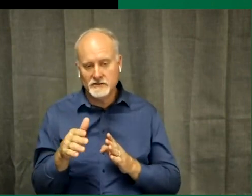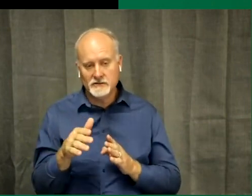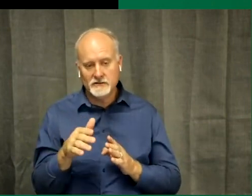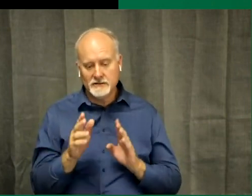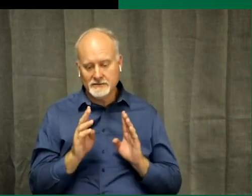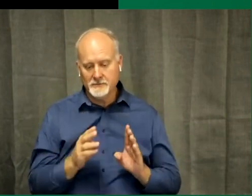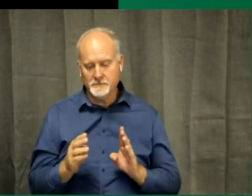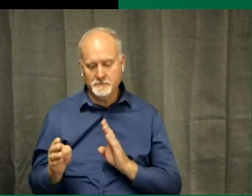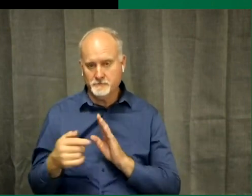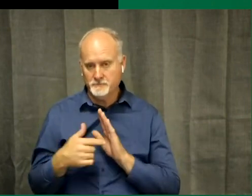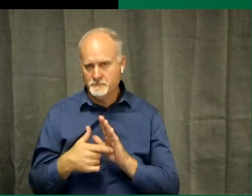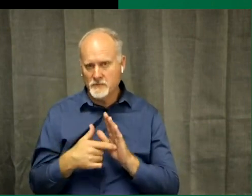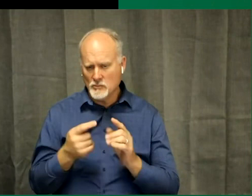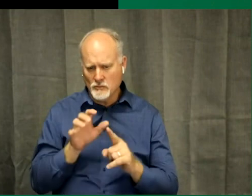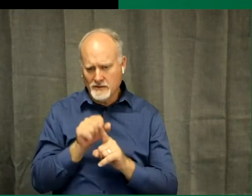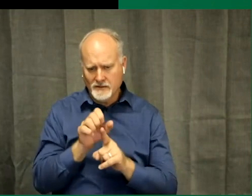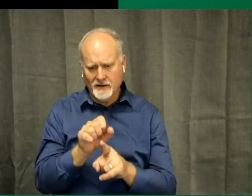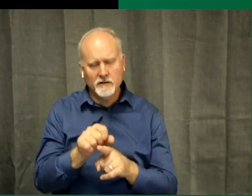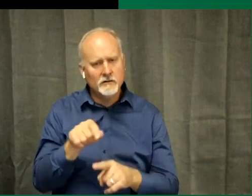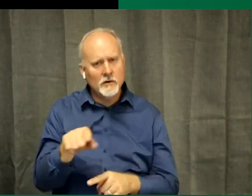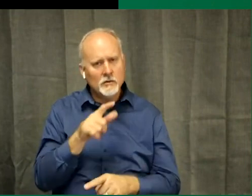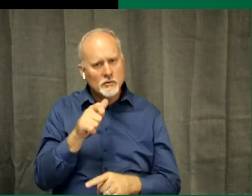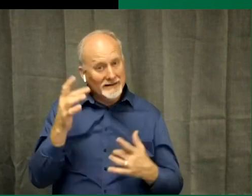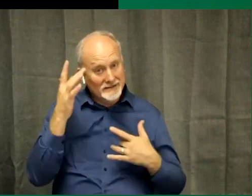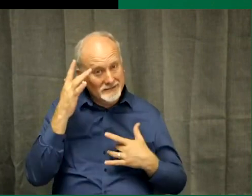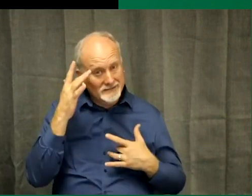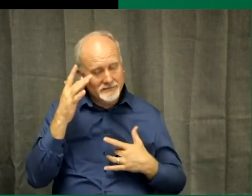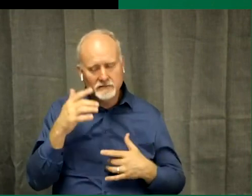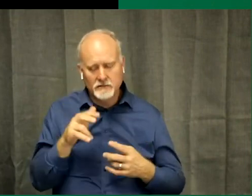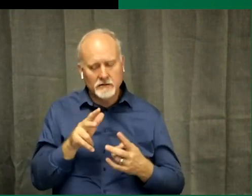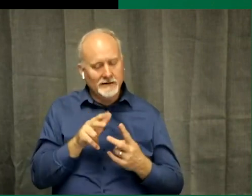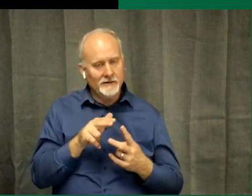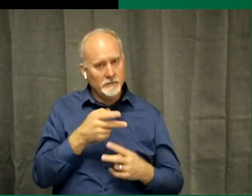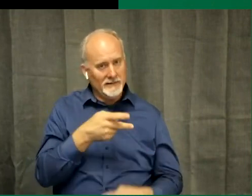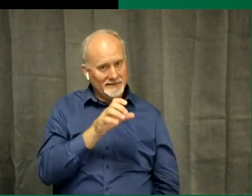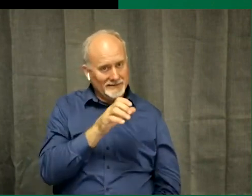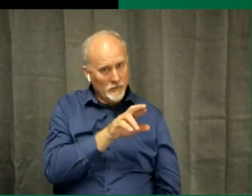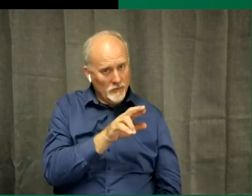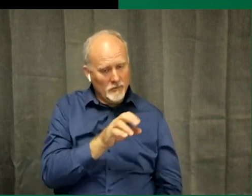trying to detect infection in those who are ill we can use either the pcr or the antigen platform